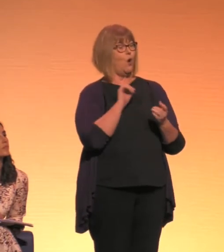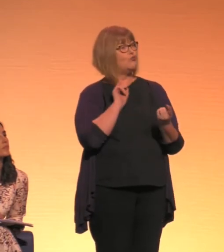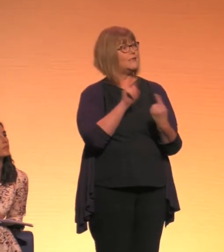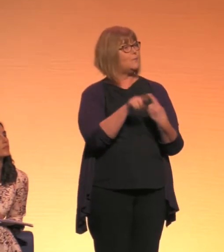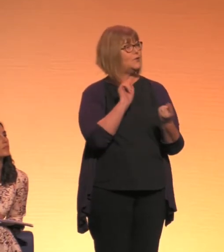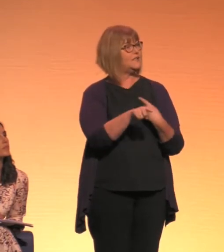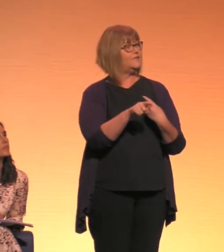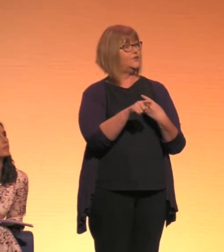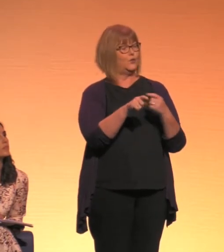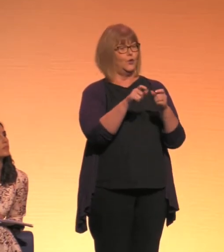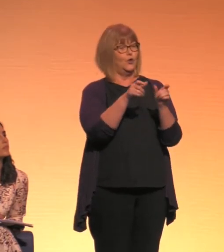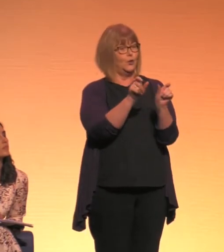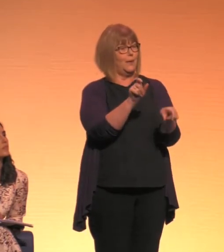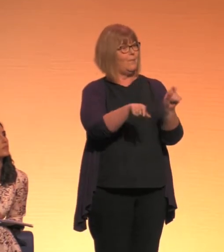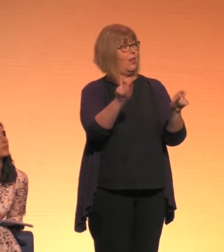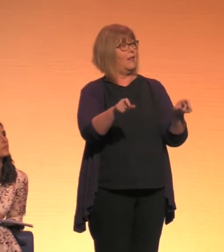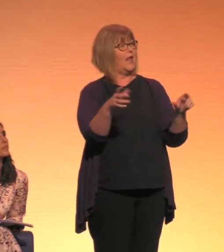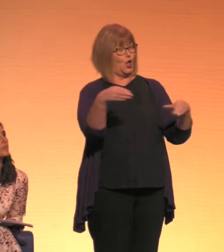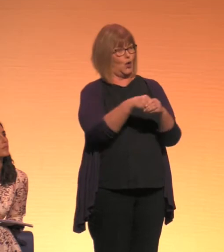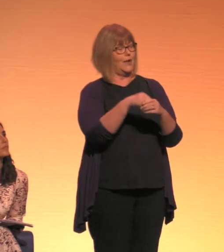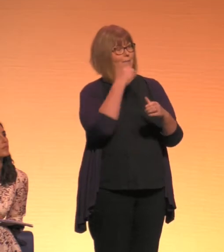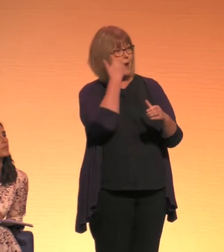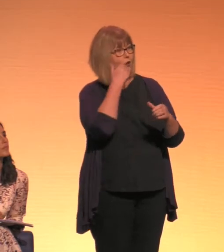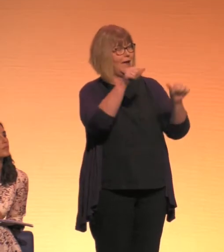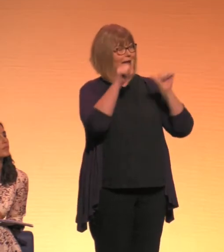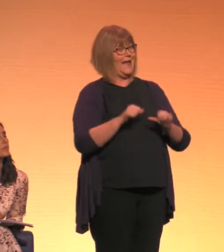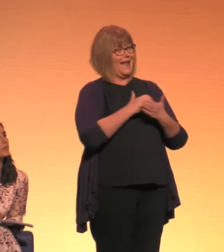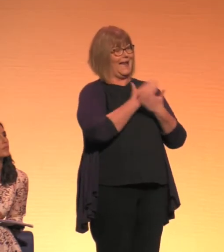Maori, clearer and stronger lines of accountability,